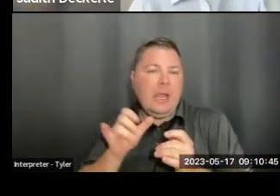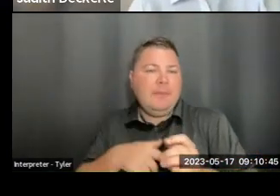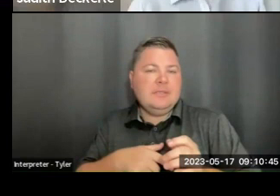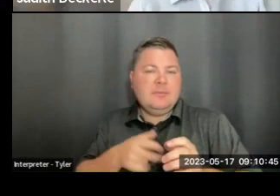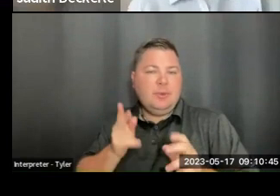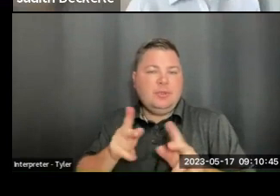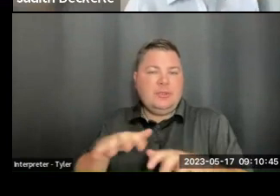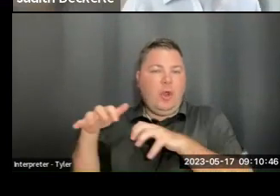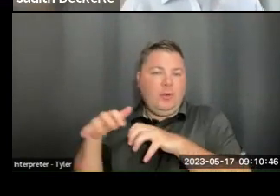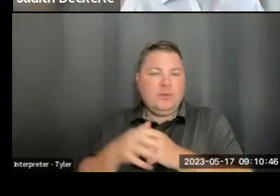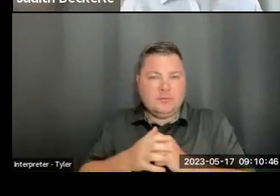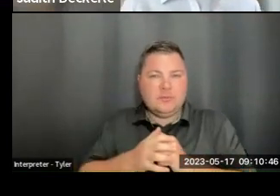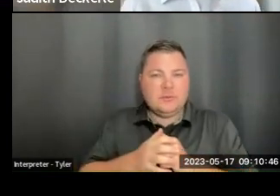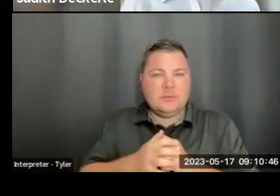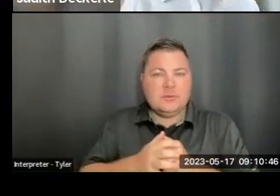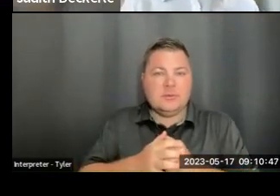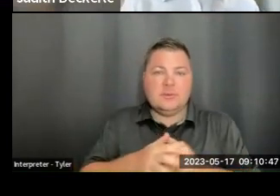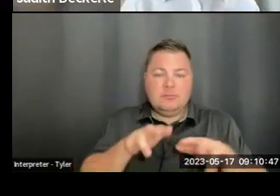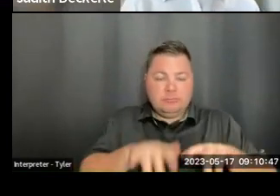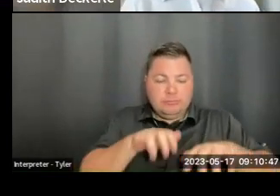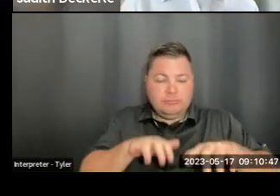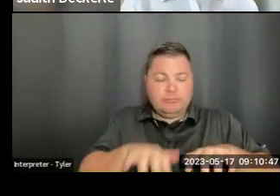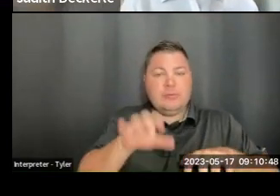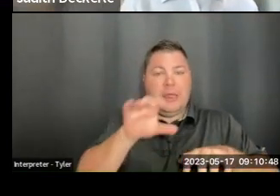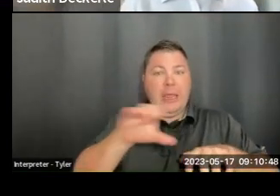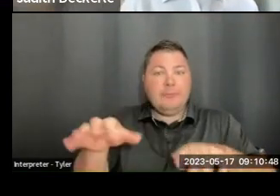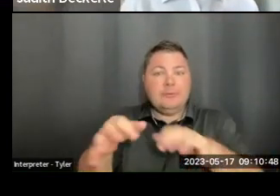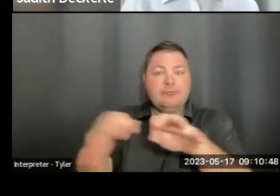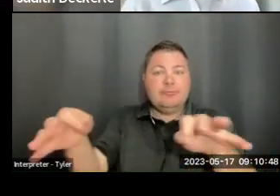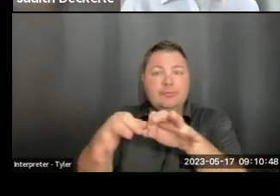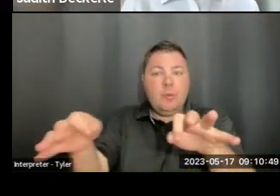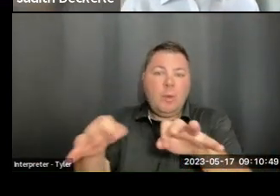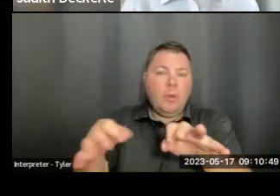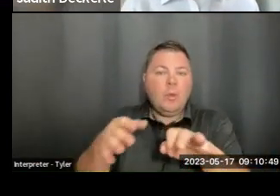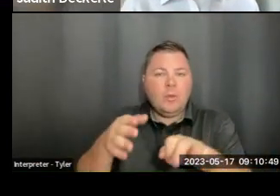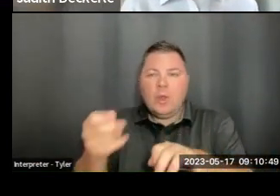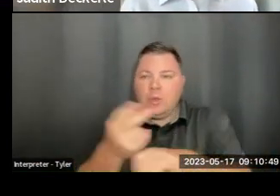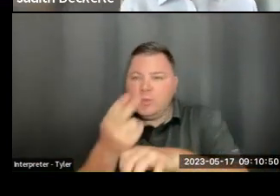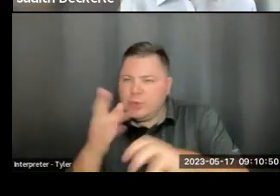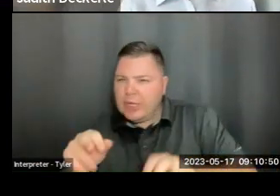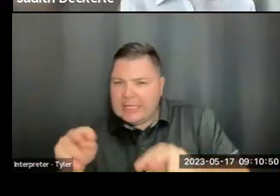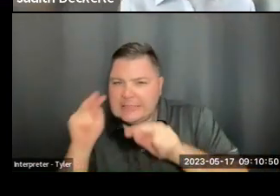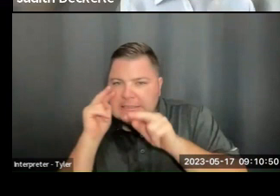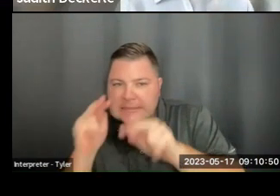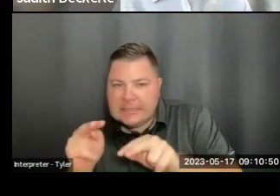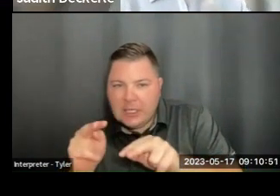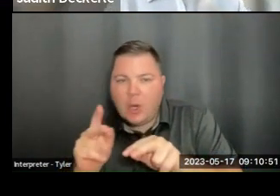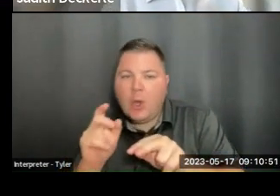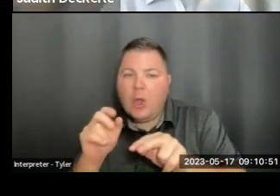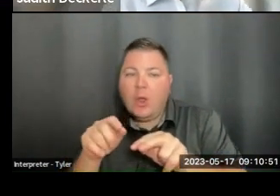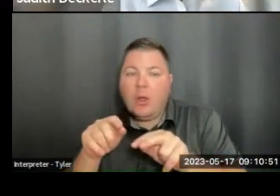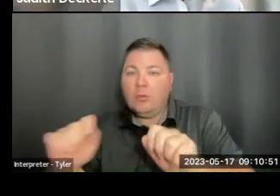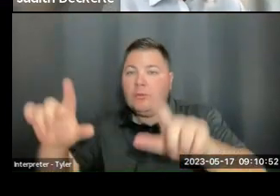The captioner typically listens